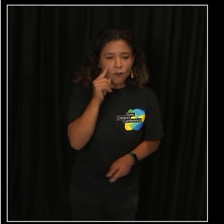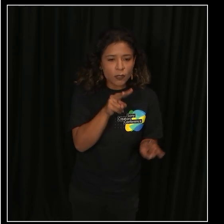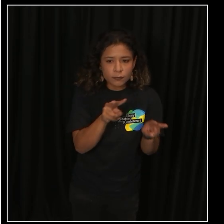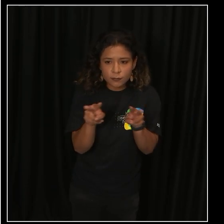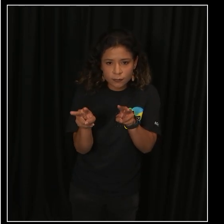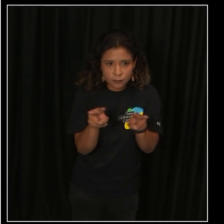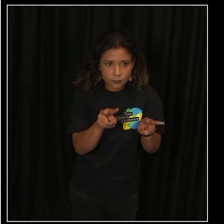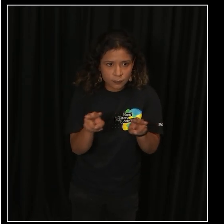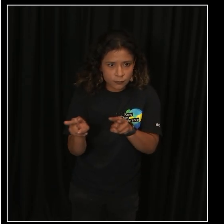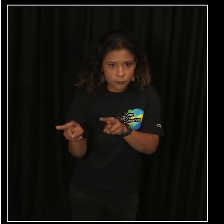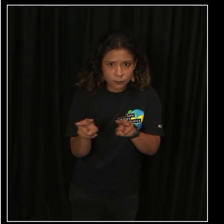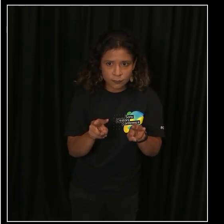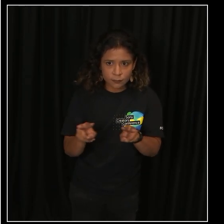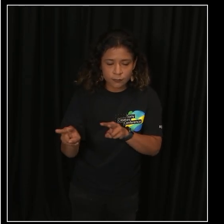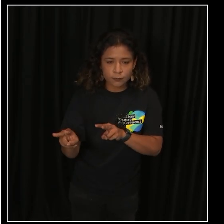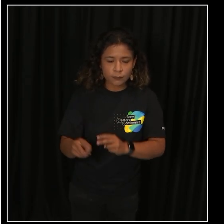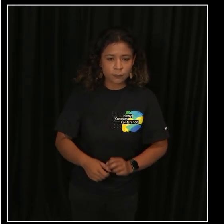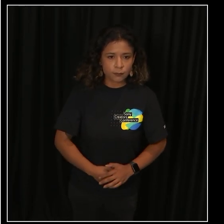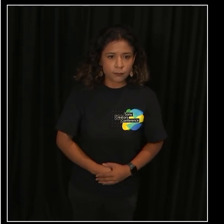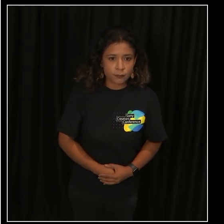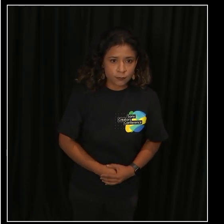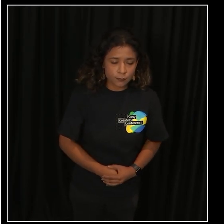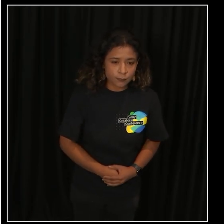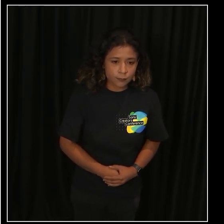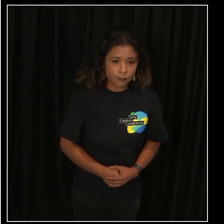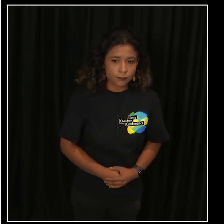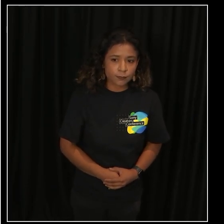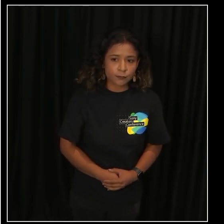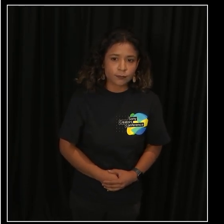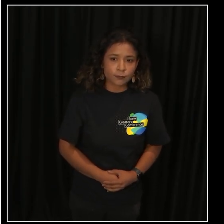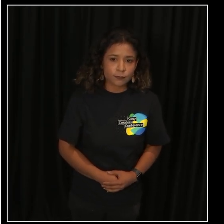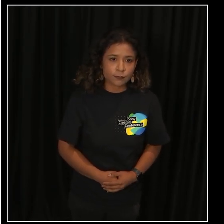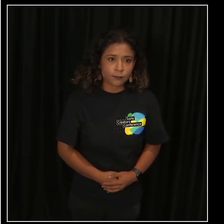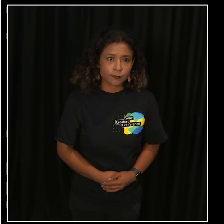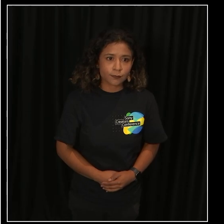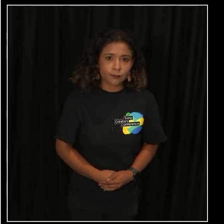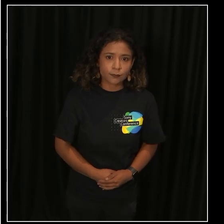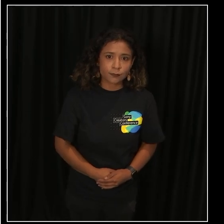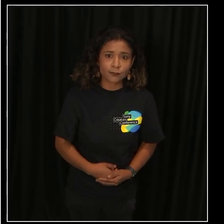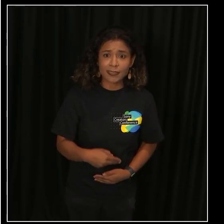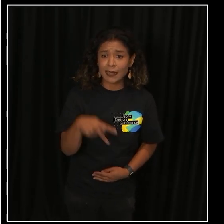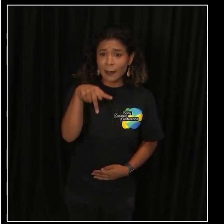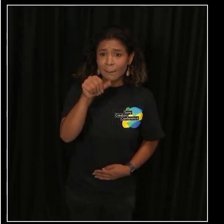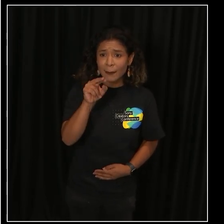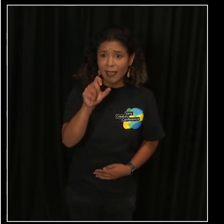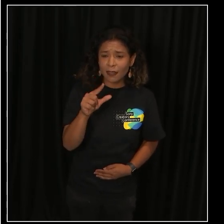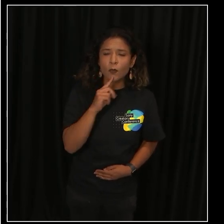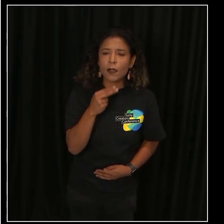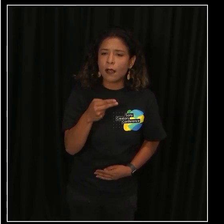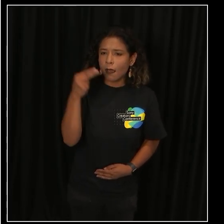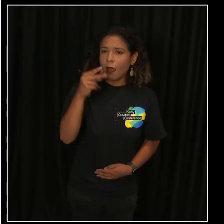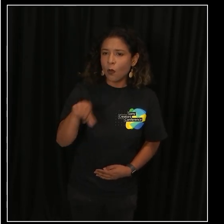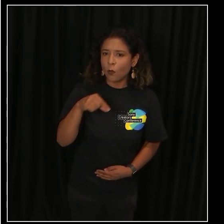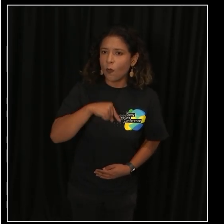the PlayStation VR2 panel as the high resolution and it’s displayed